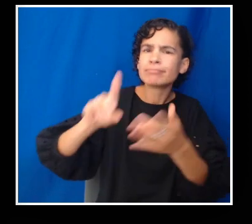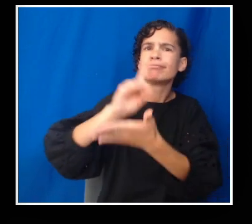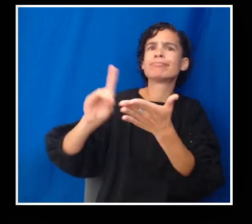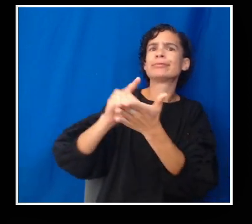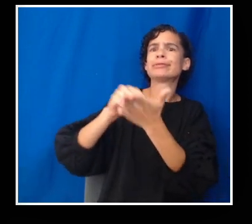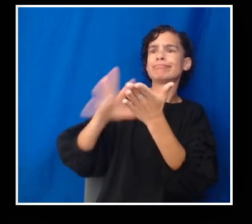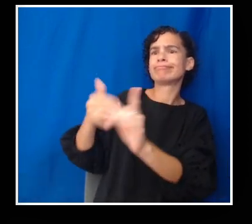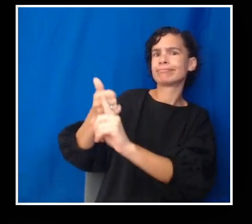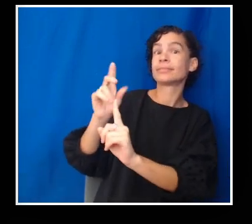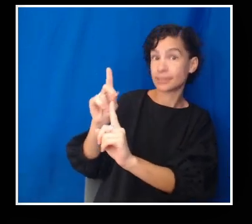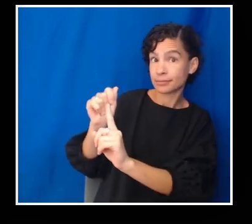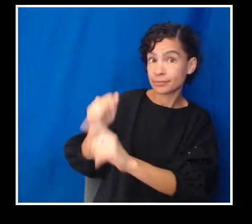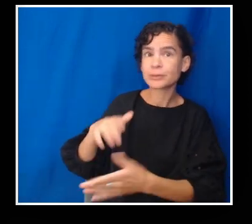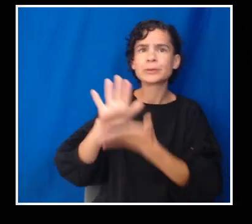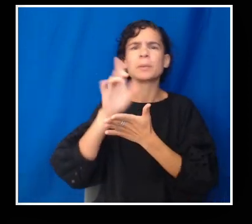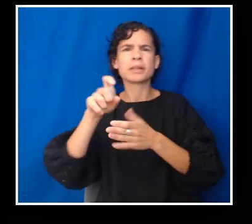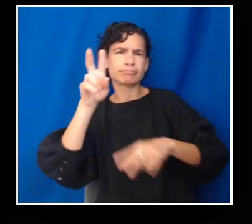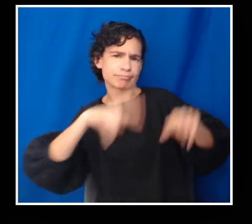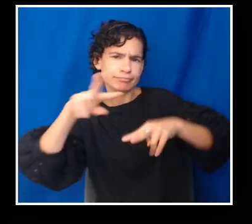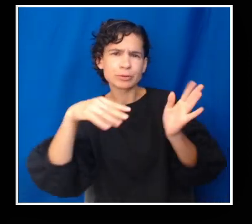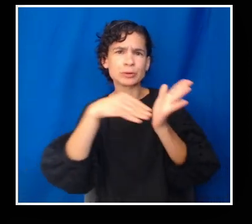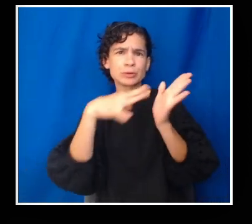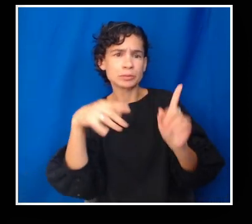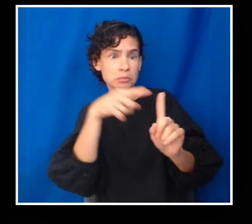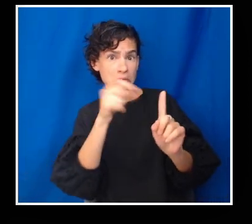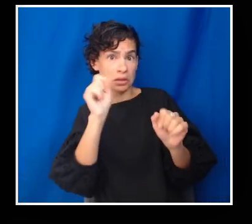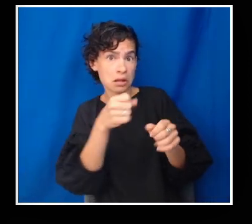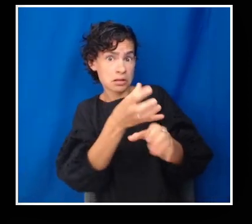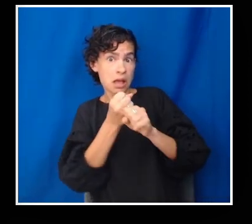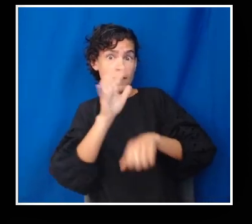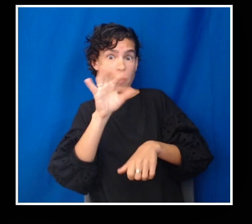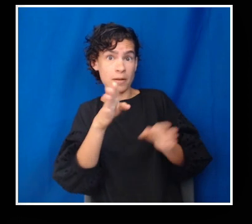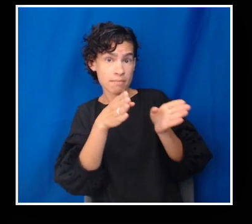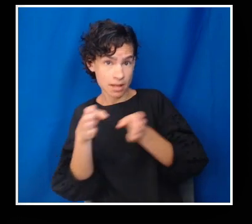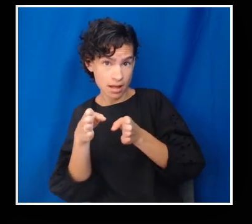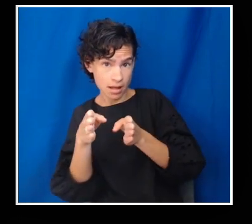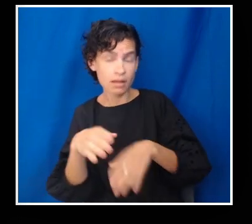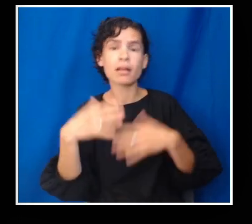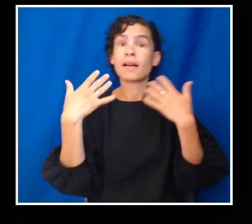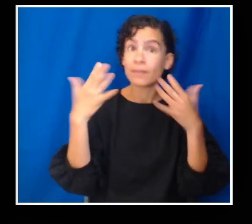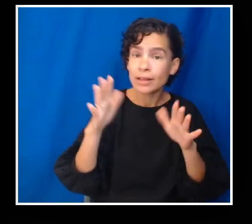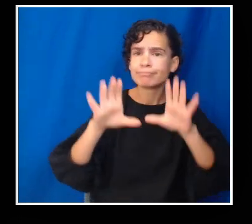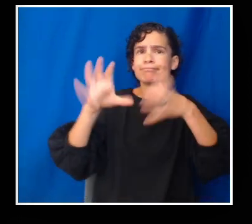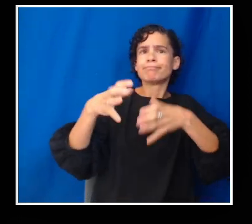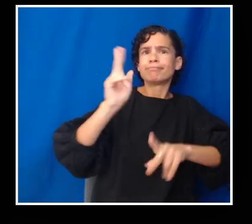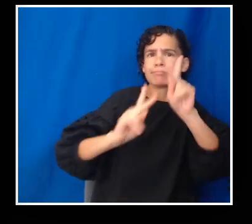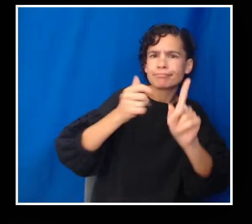A student has to be evaluated by the school to qualify for a 504 plan. A 504 Plan is created by a team of people who are familiar